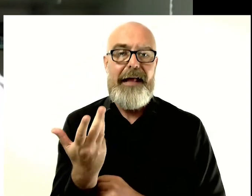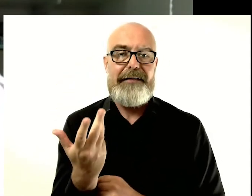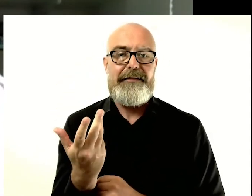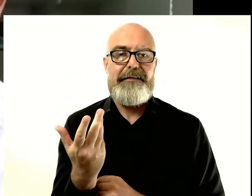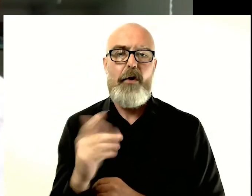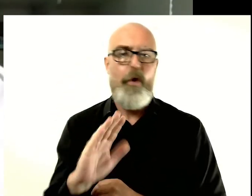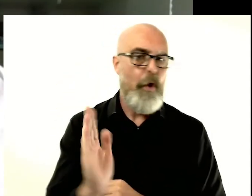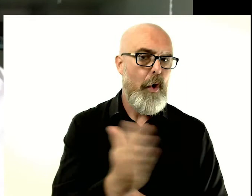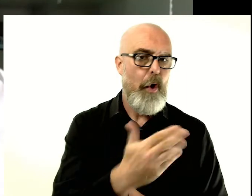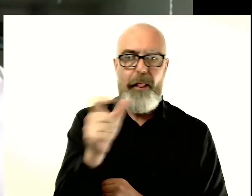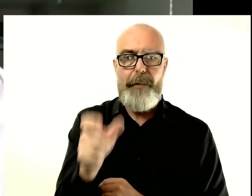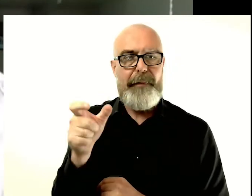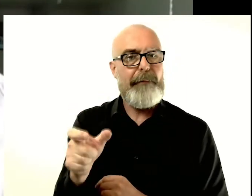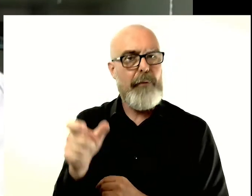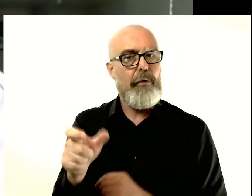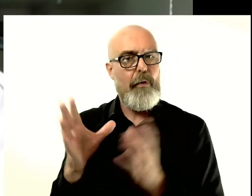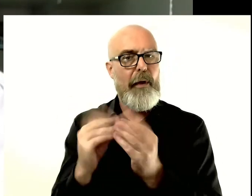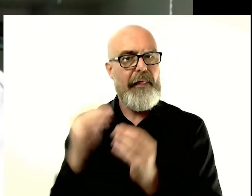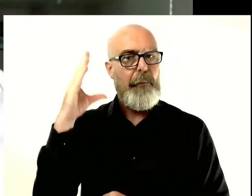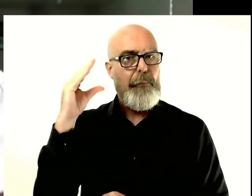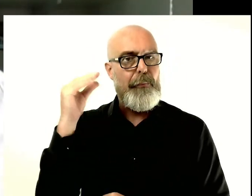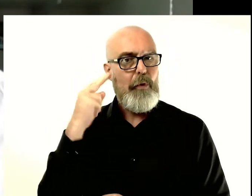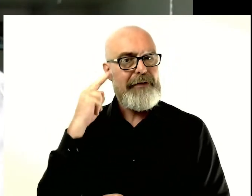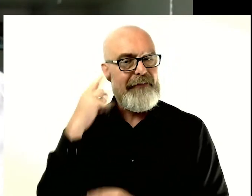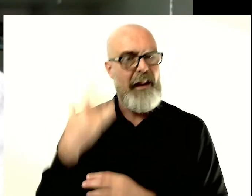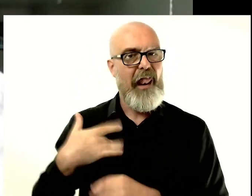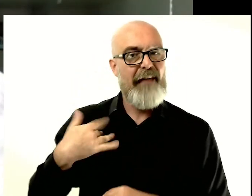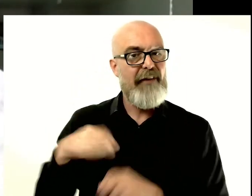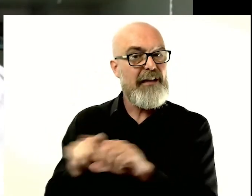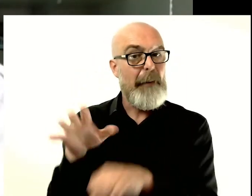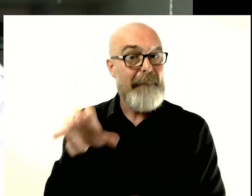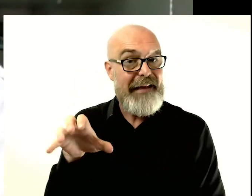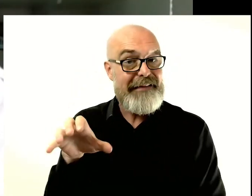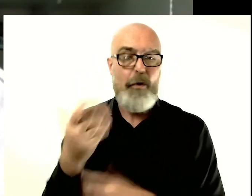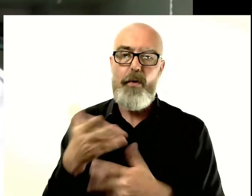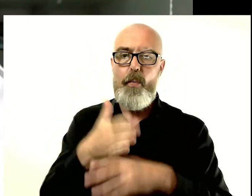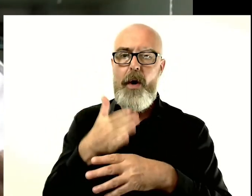to do everybody who gets hearing loss